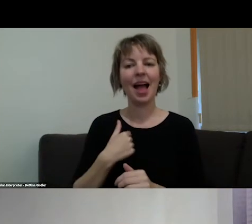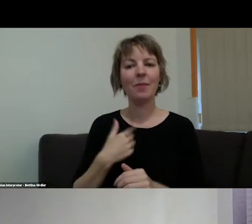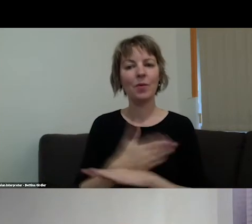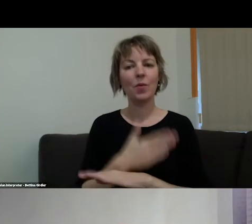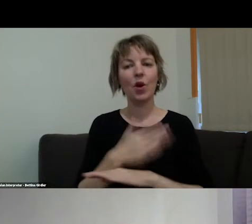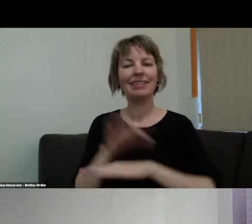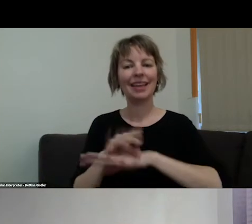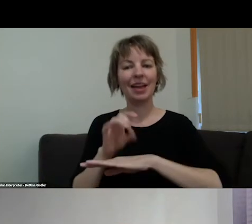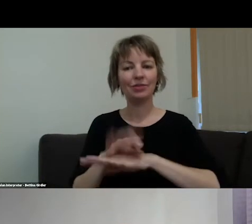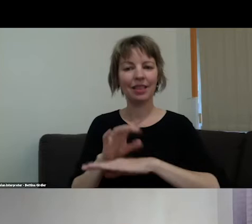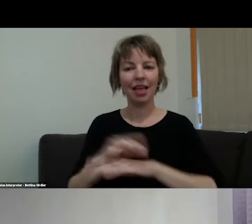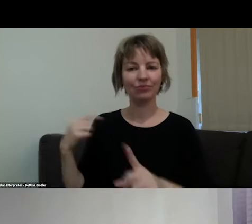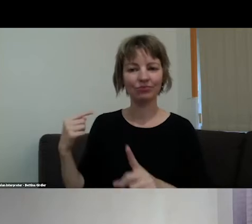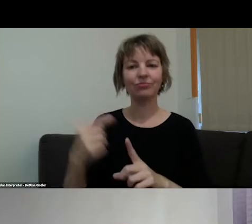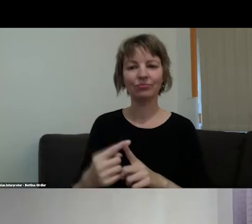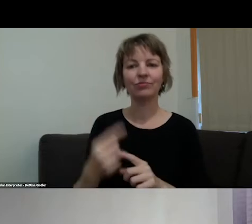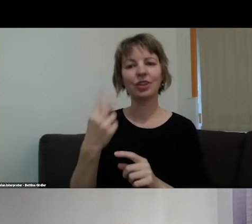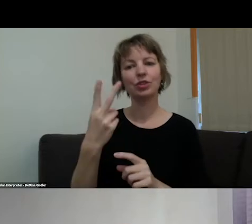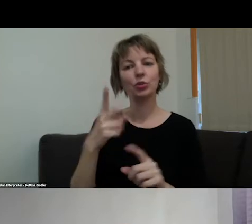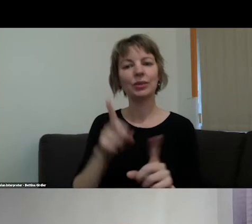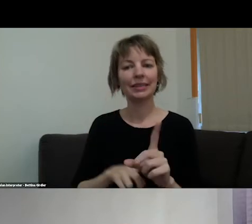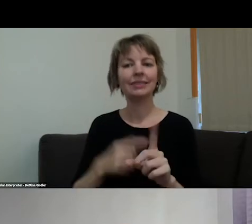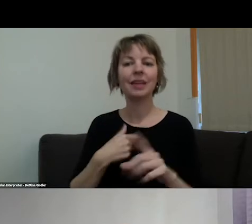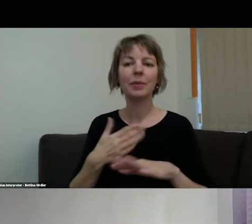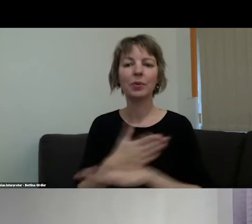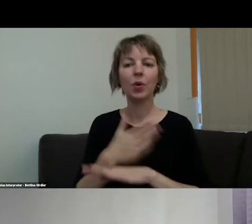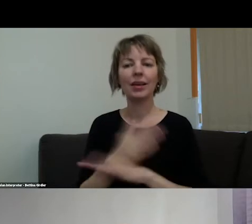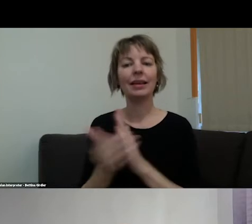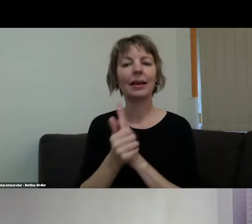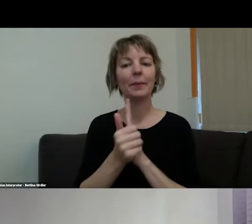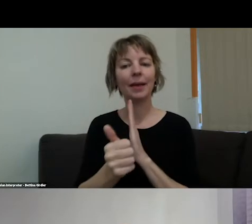and I've been working in the capacity building team for that whole time